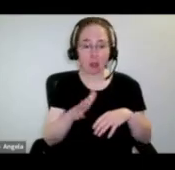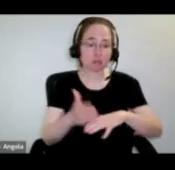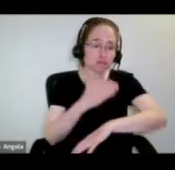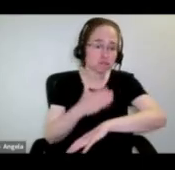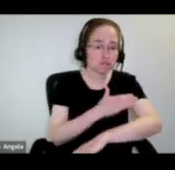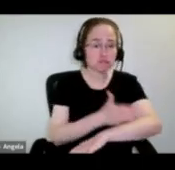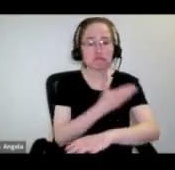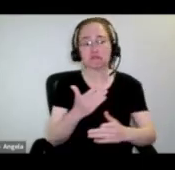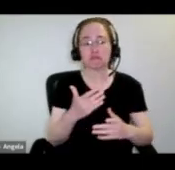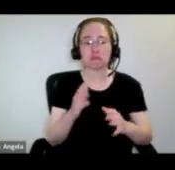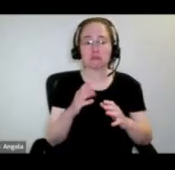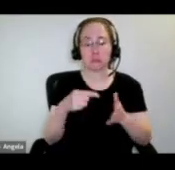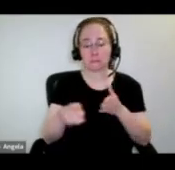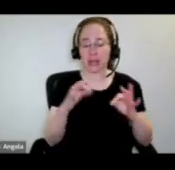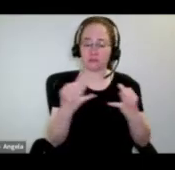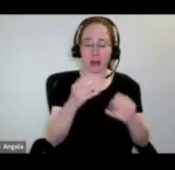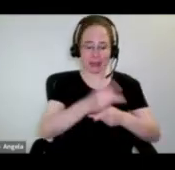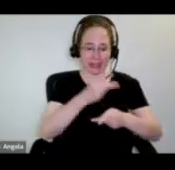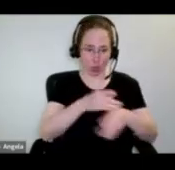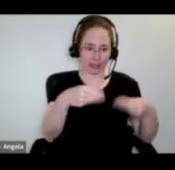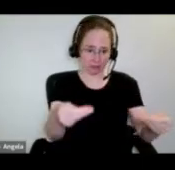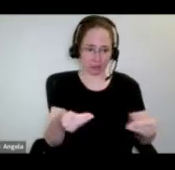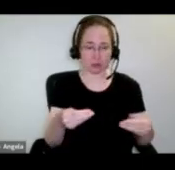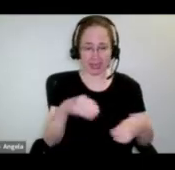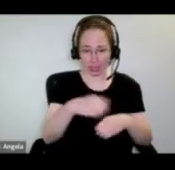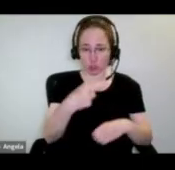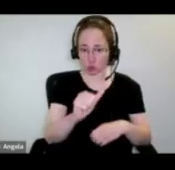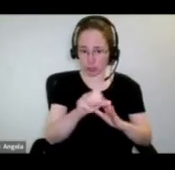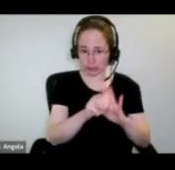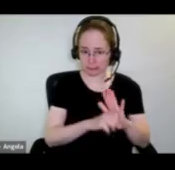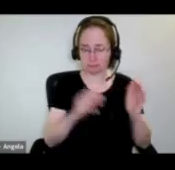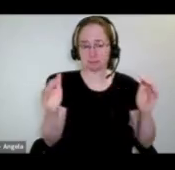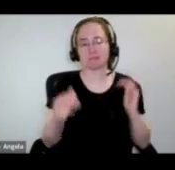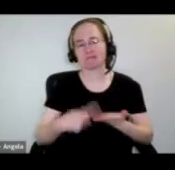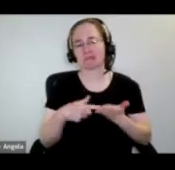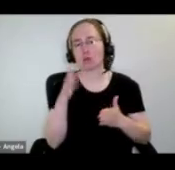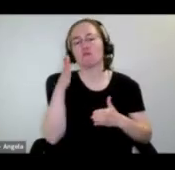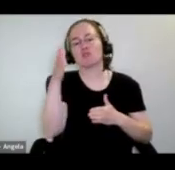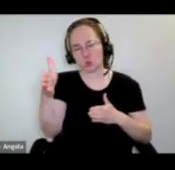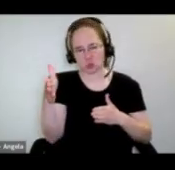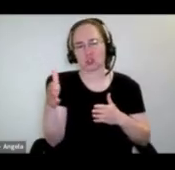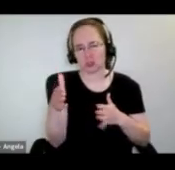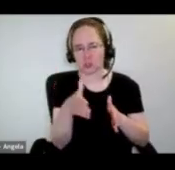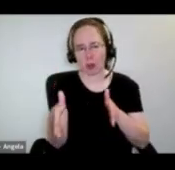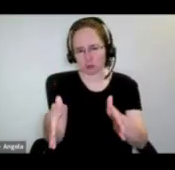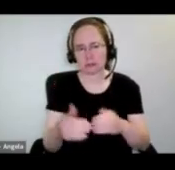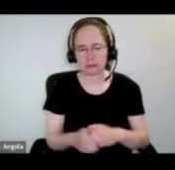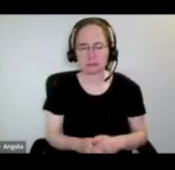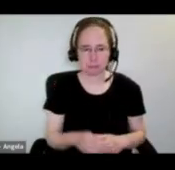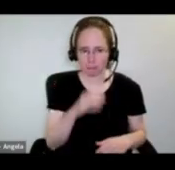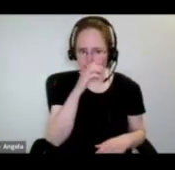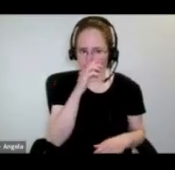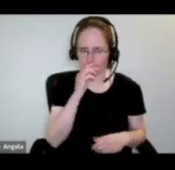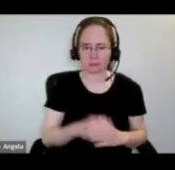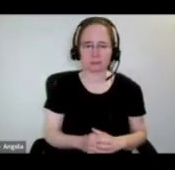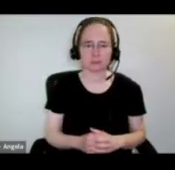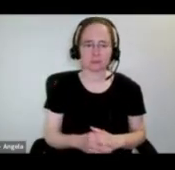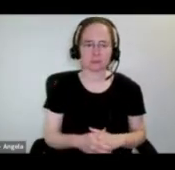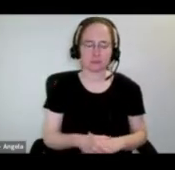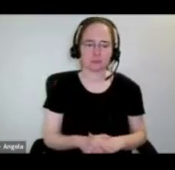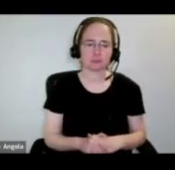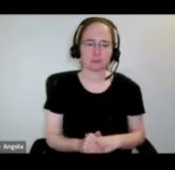Valerie Bradley: Then Georgia will tell us about how they've enhanced family paid… paid family caregiving in Georgia, and then we're going to talk about some future directions.